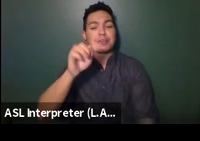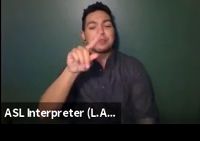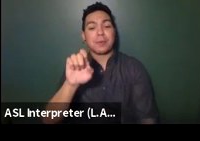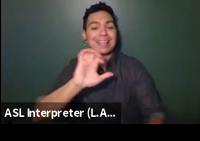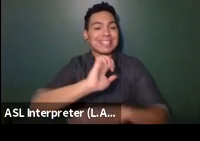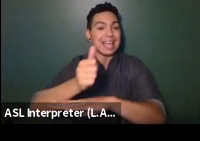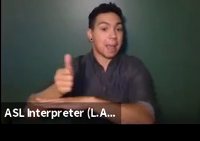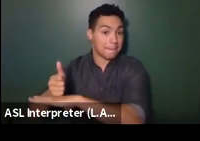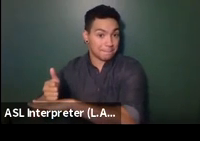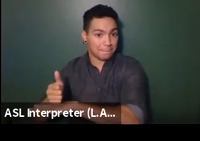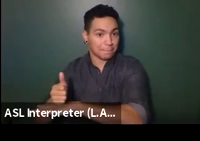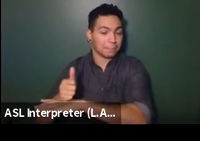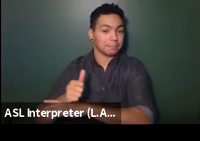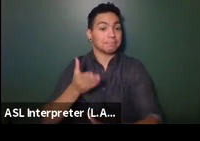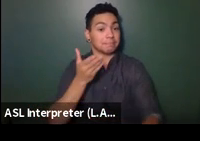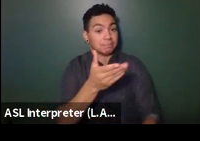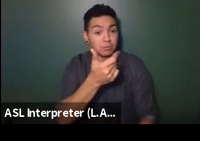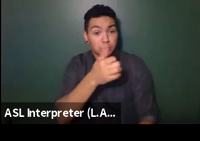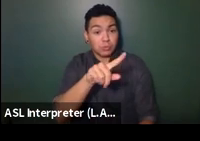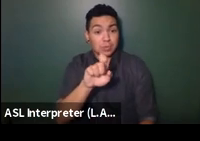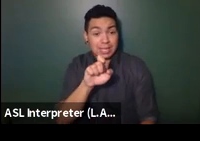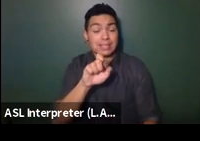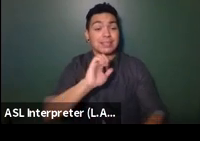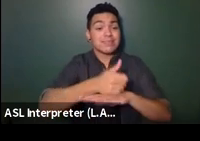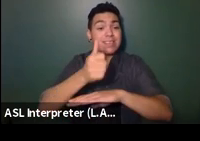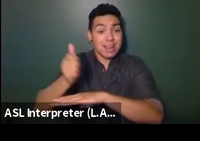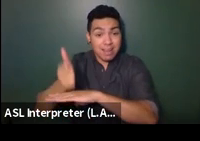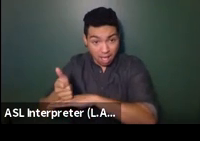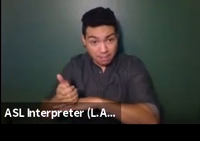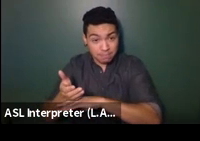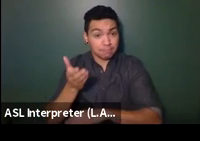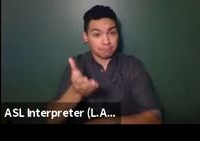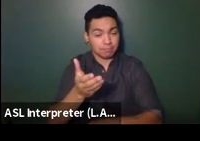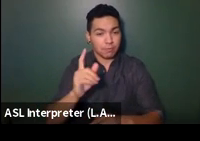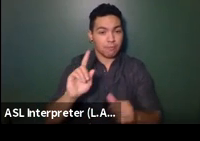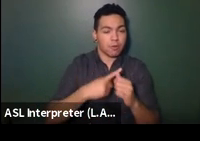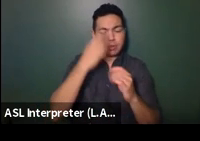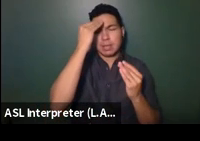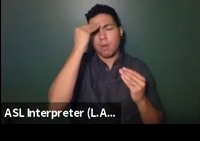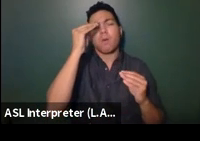ESD 189 - Amy Colburn: So within grade setup. There's the first thing you can do is think about the categories that you want for your course.